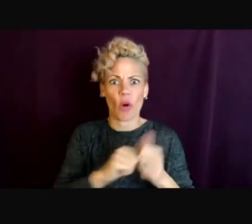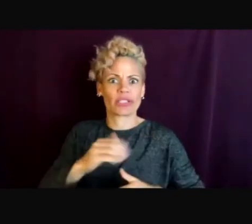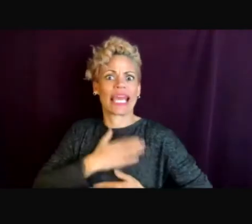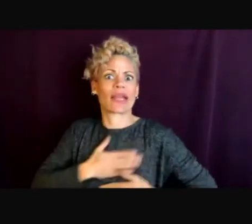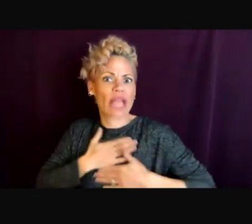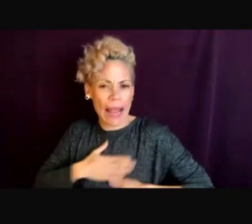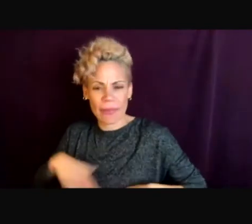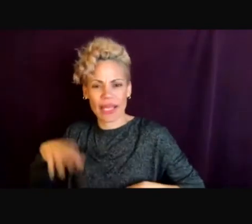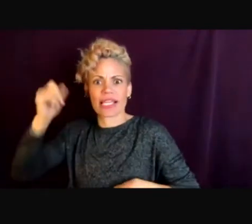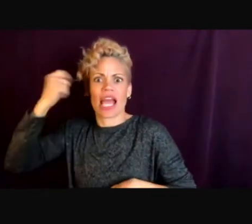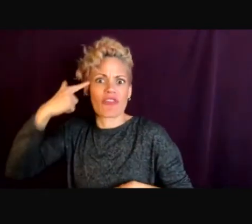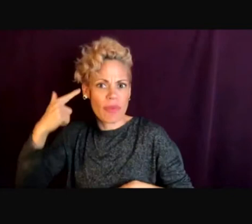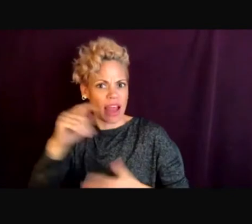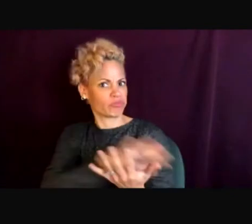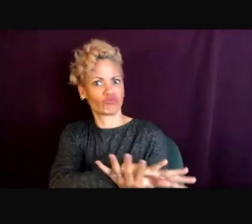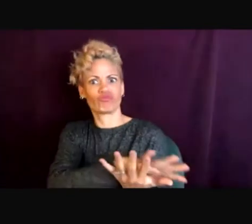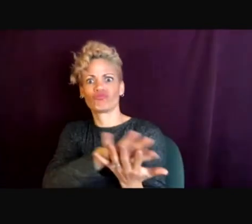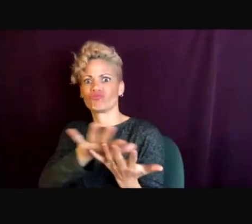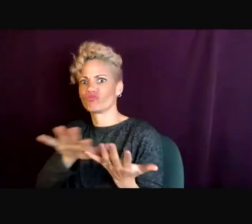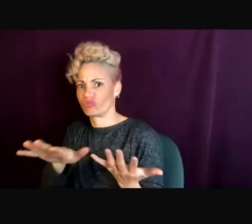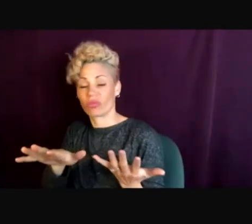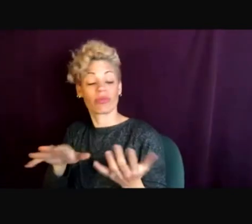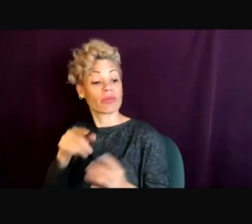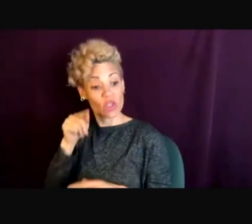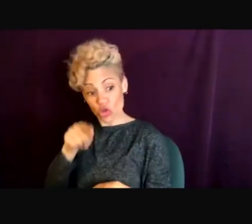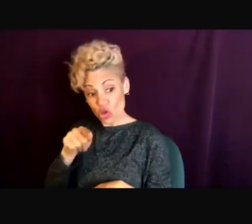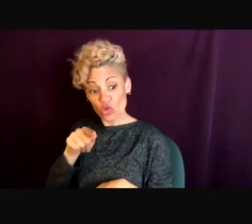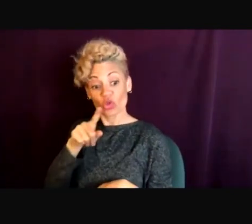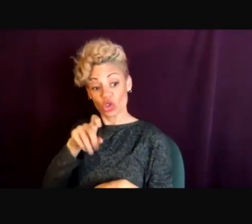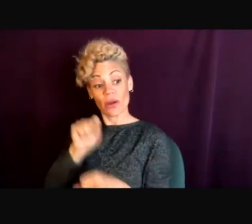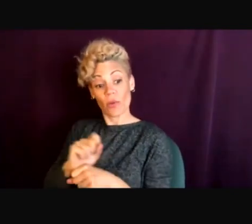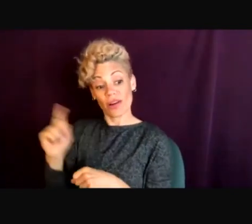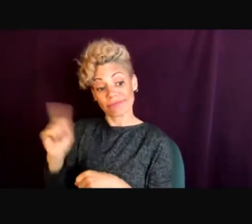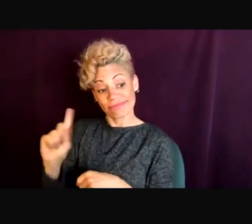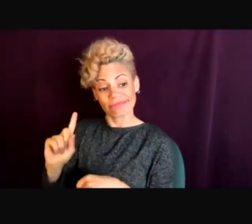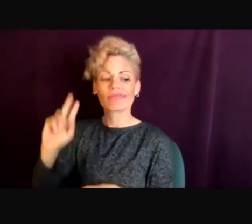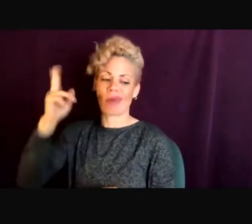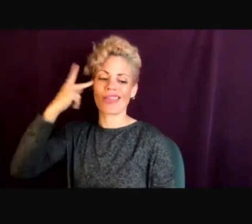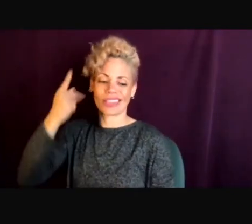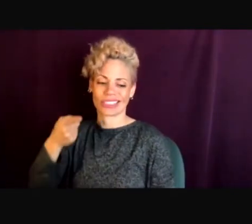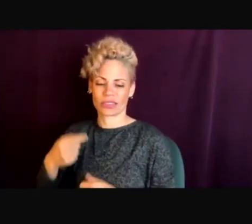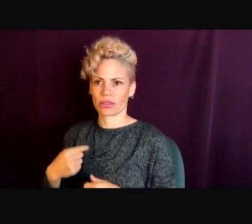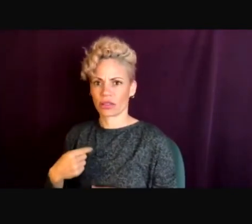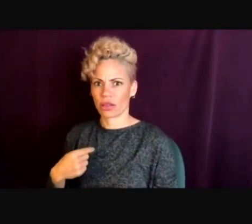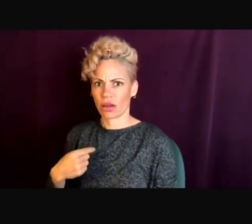But where you belong is in politics." Well, I hadn't thought of that.